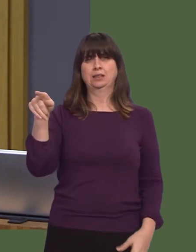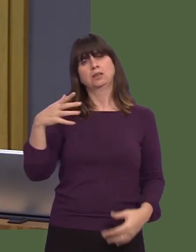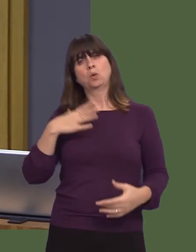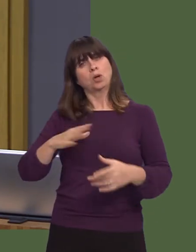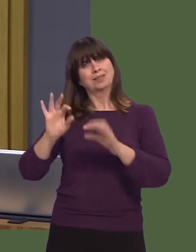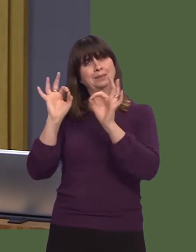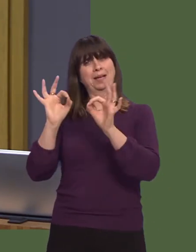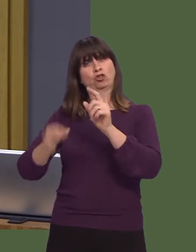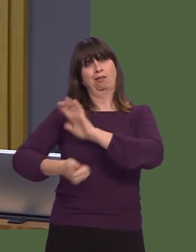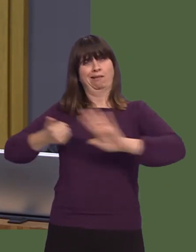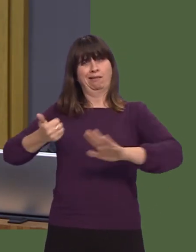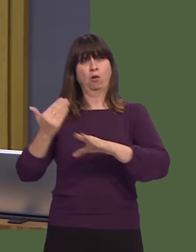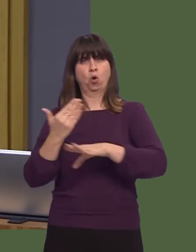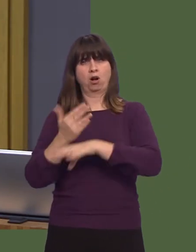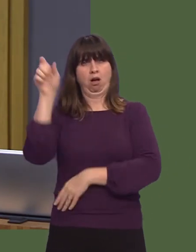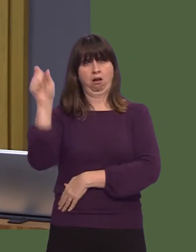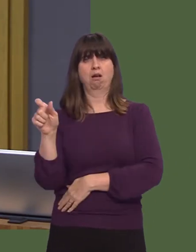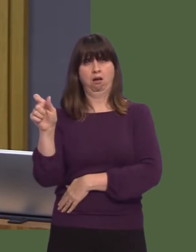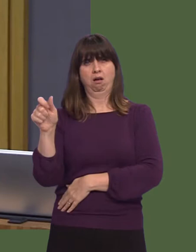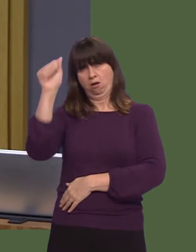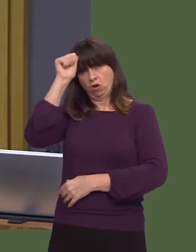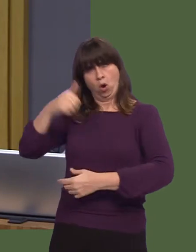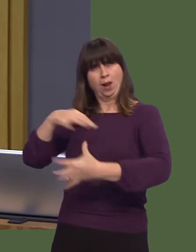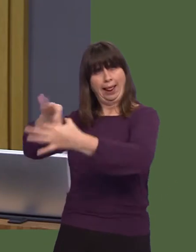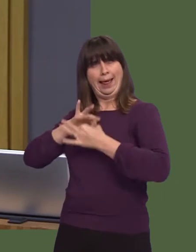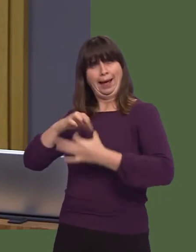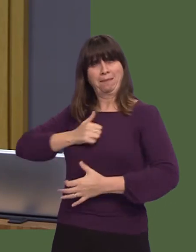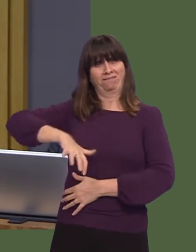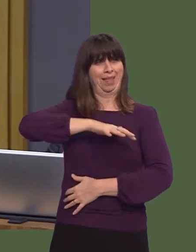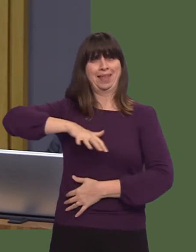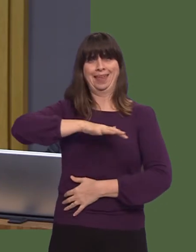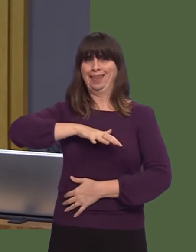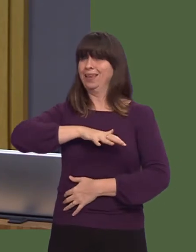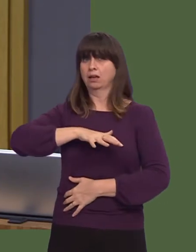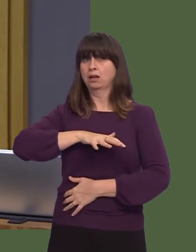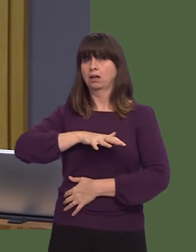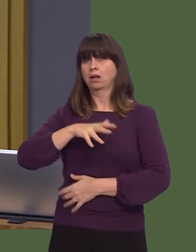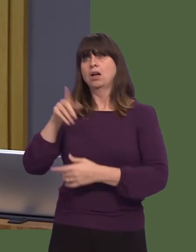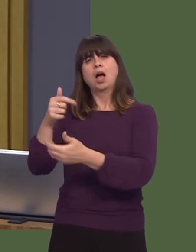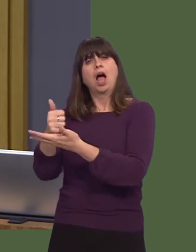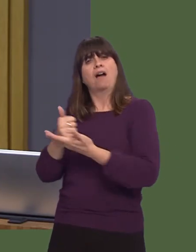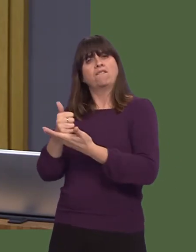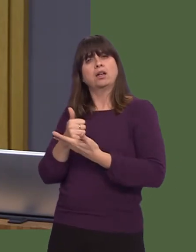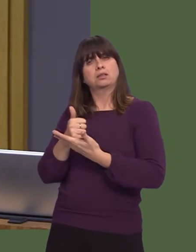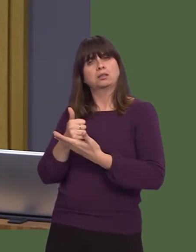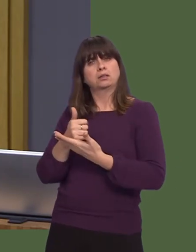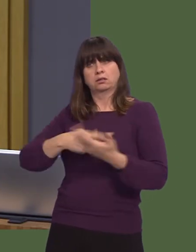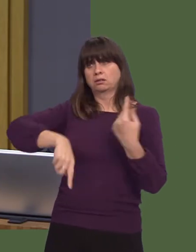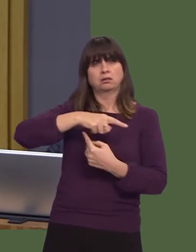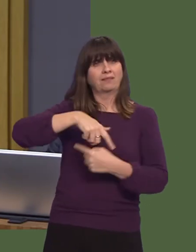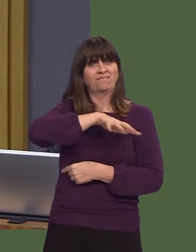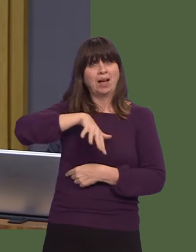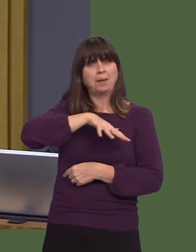‚ dementia a'u teuluoedd nhw. A ydy'r Prif Weinidog yn rhannu fy marn i bod angen hynny